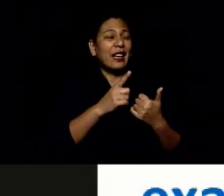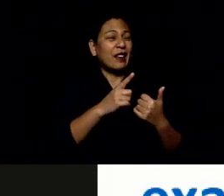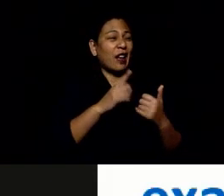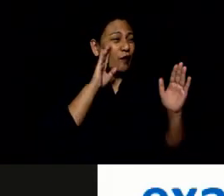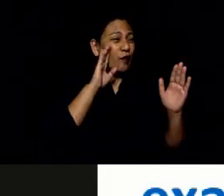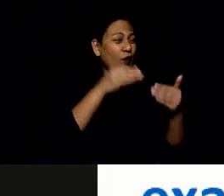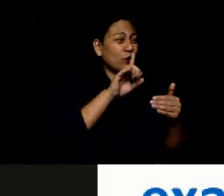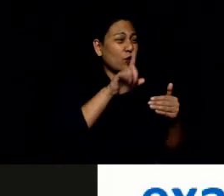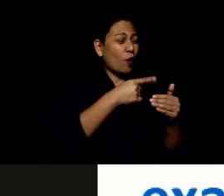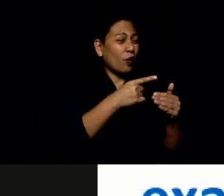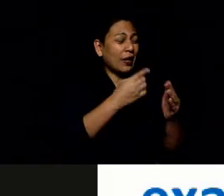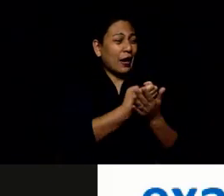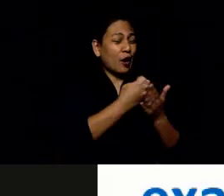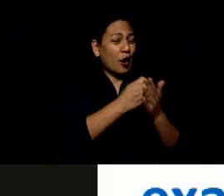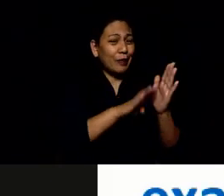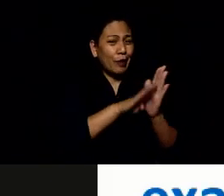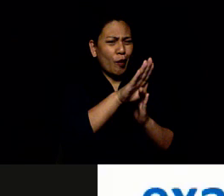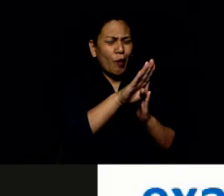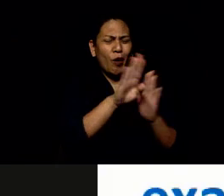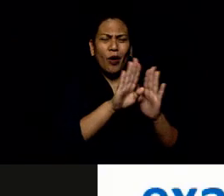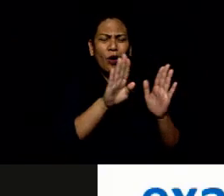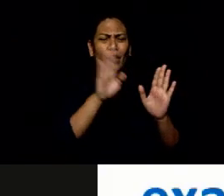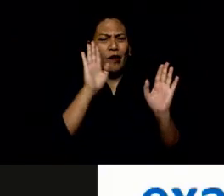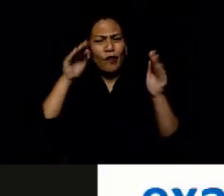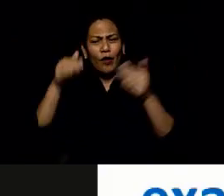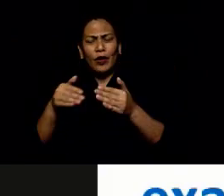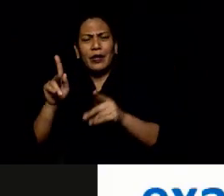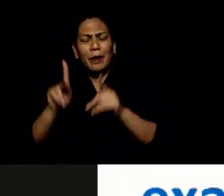And let's look at what gives people wellbeing and in Bhutan a long